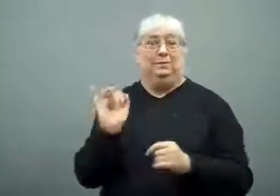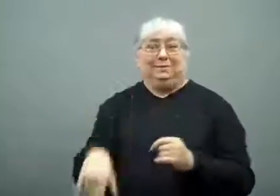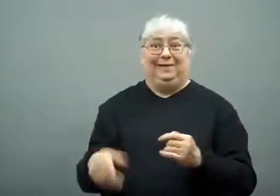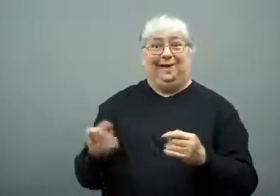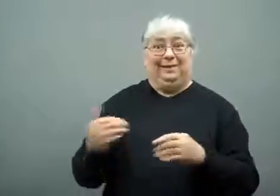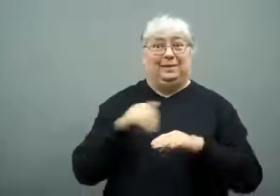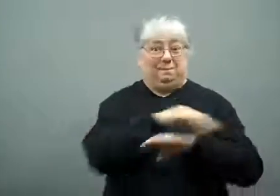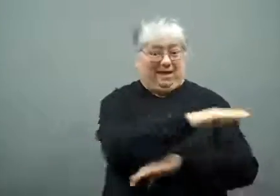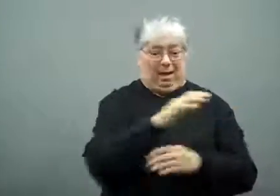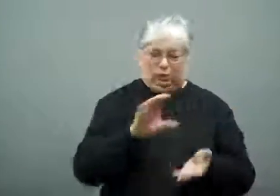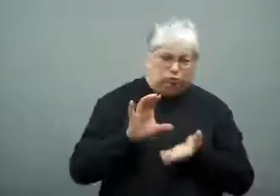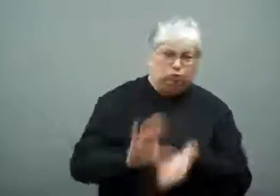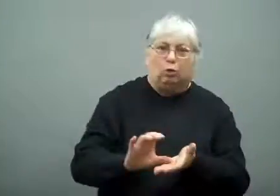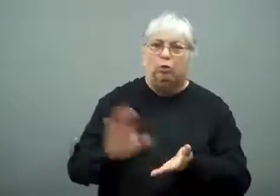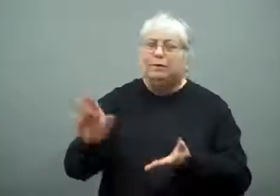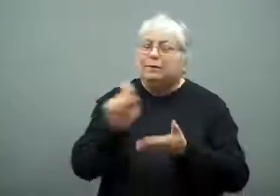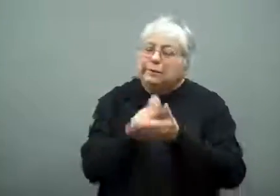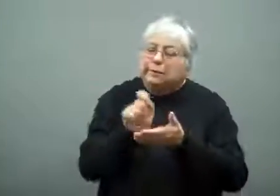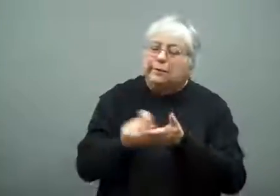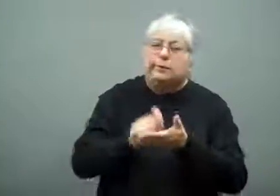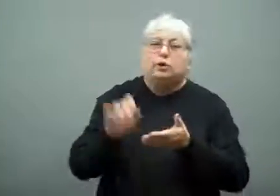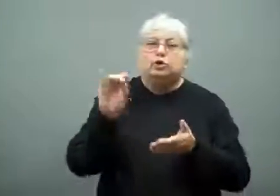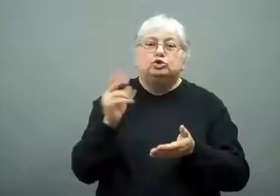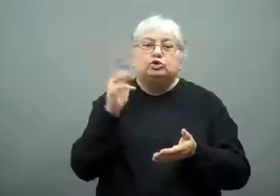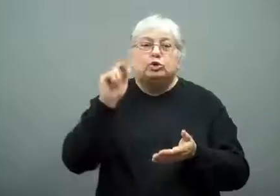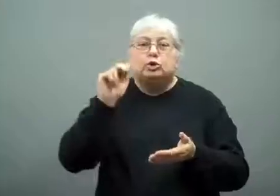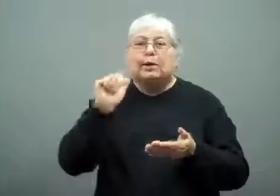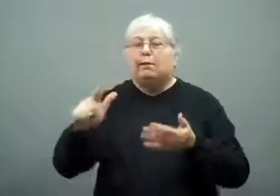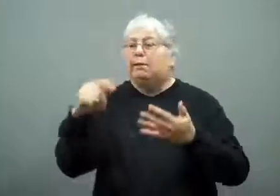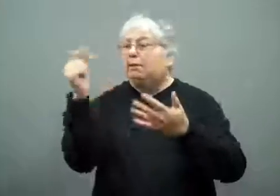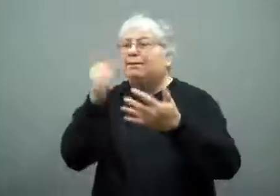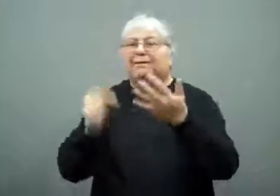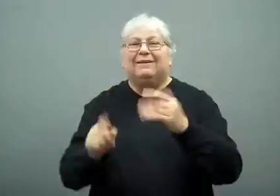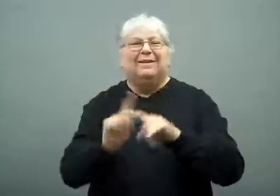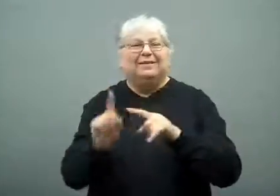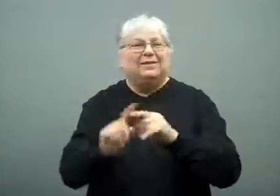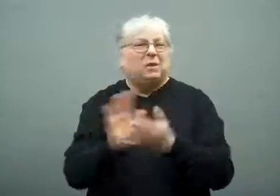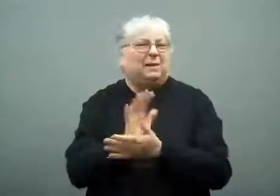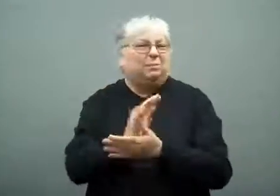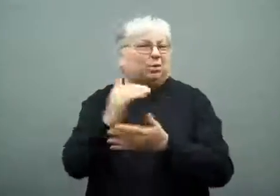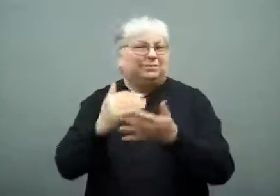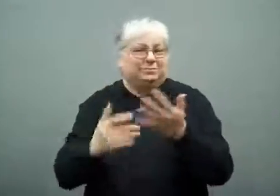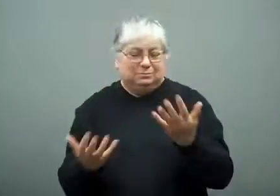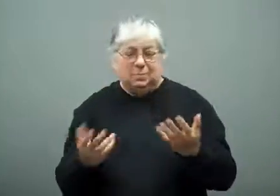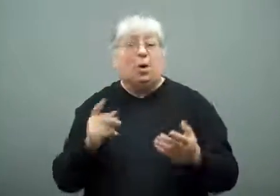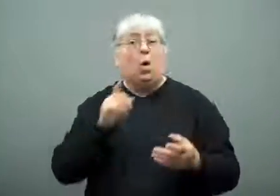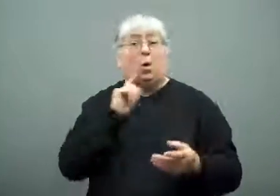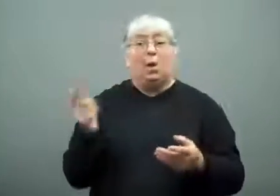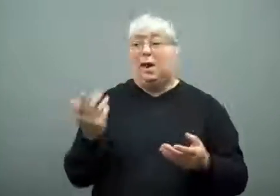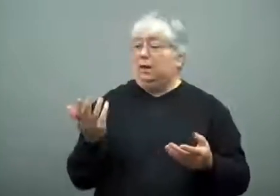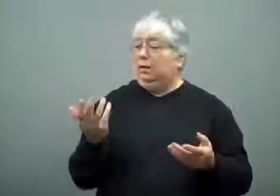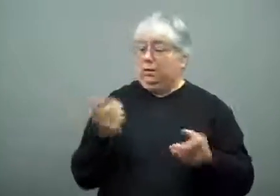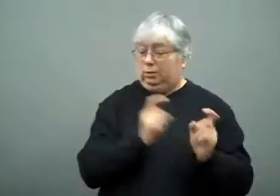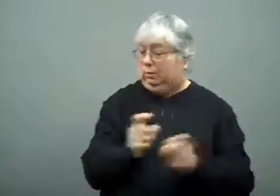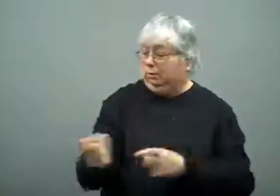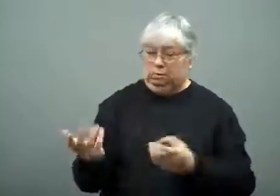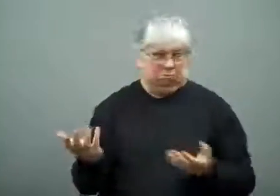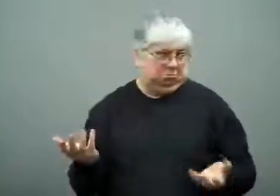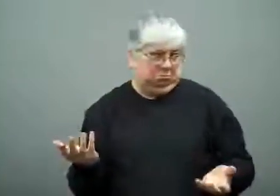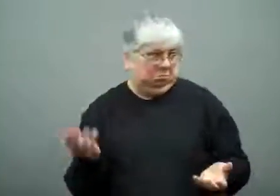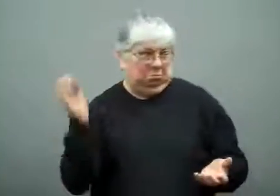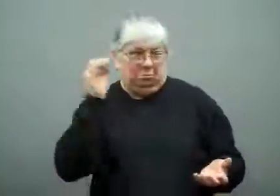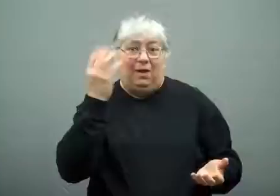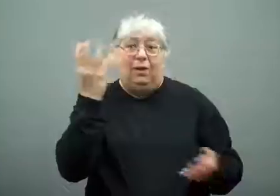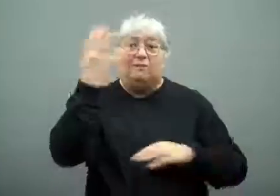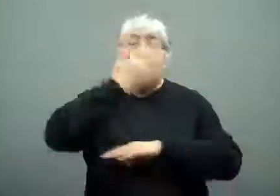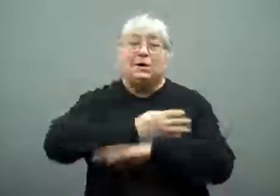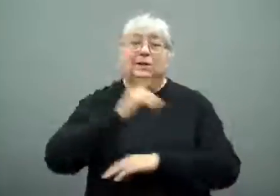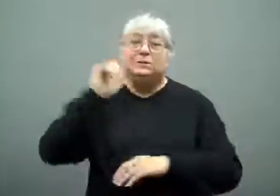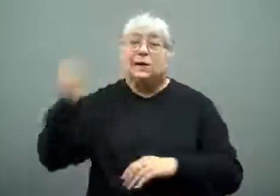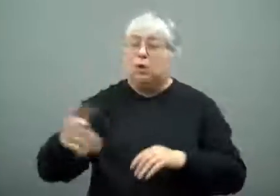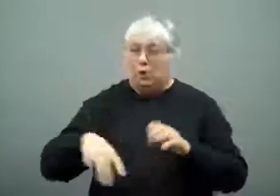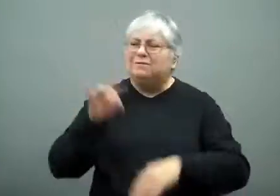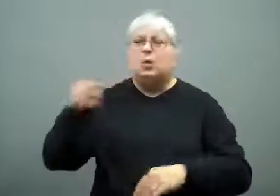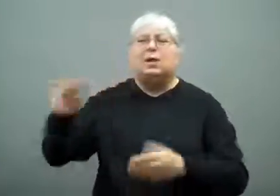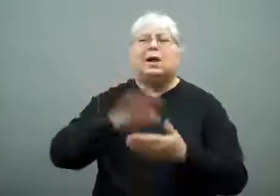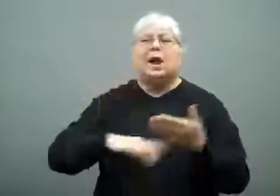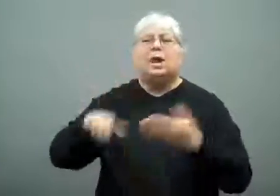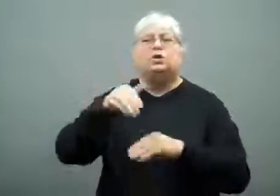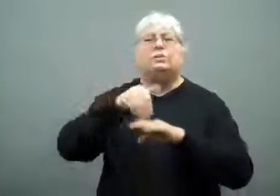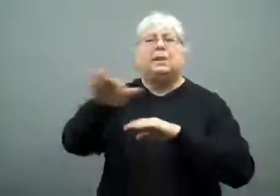It was a thick package of writings and a journal.